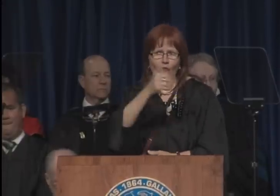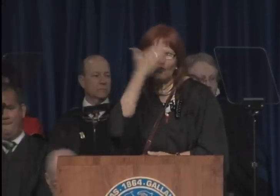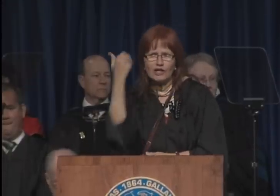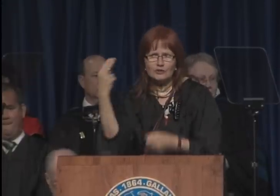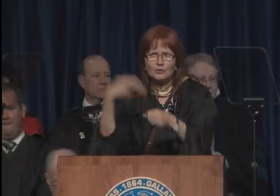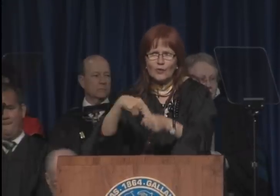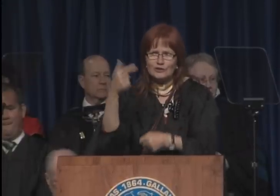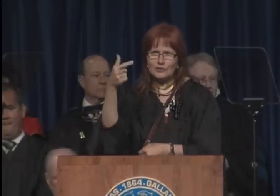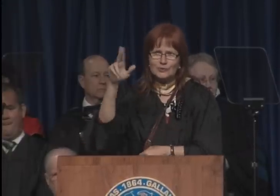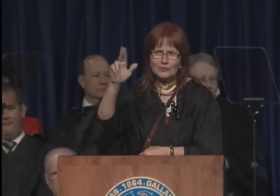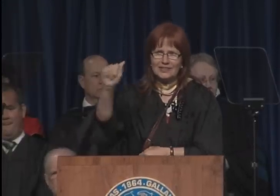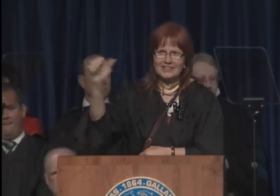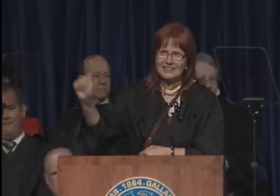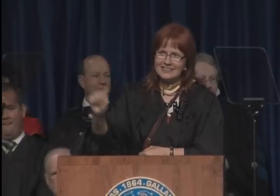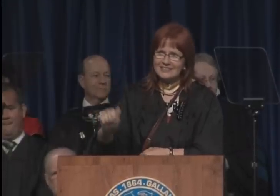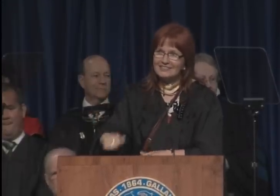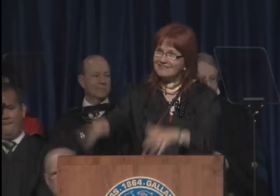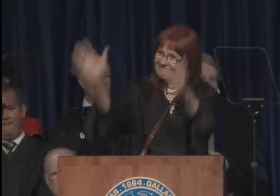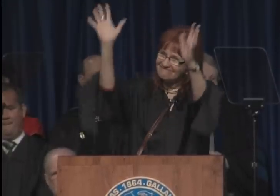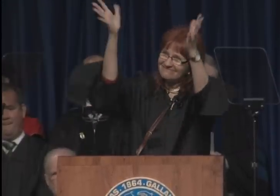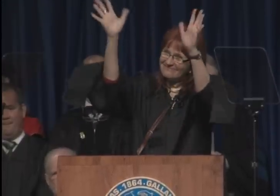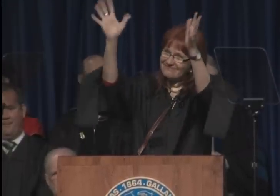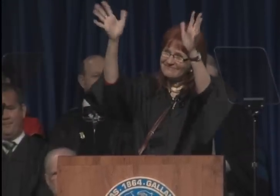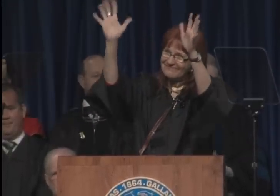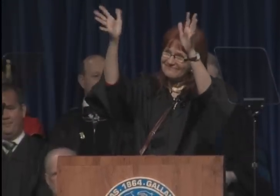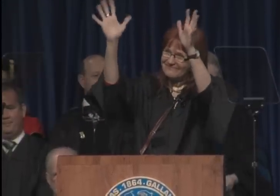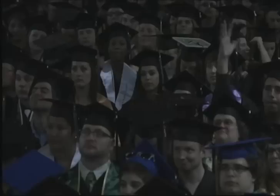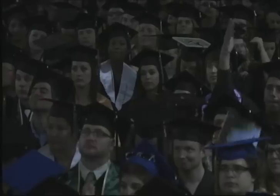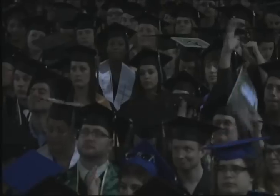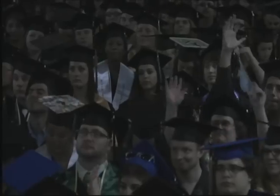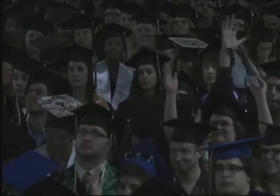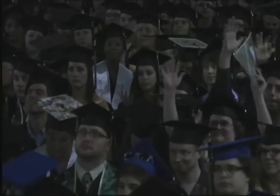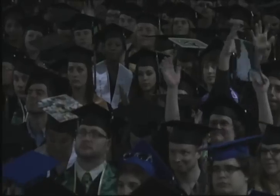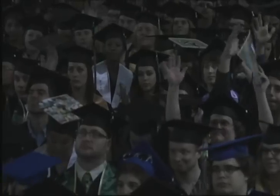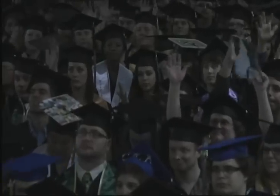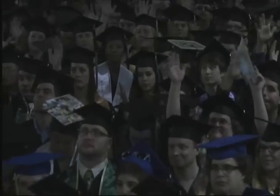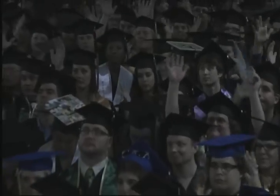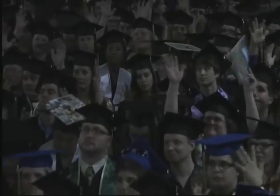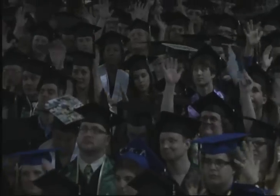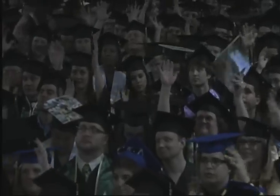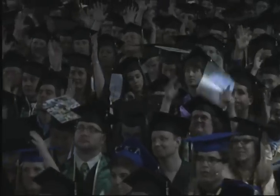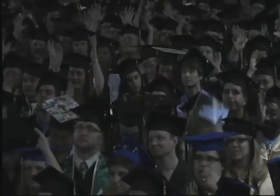congratulations and do not forget to join Gallaudet University Alumni Association.